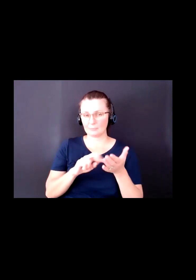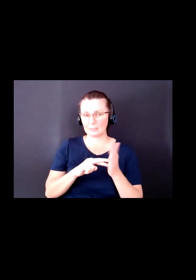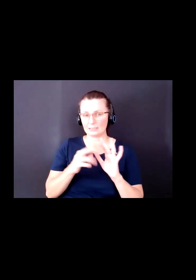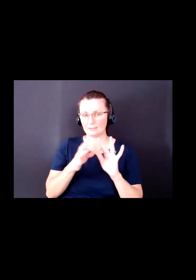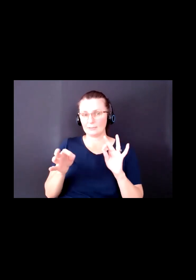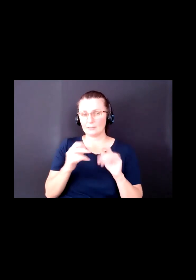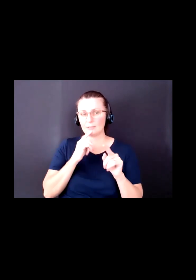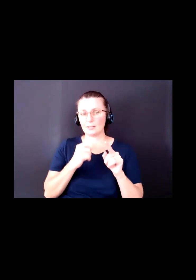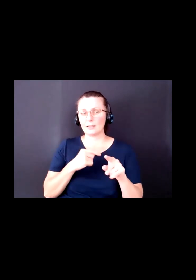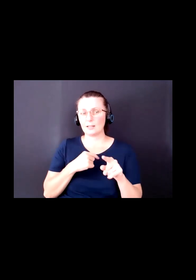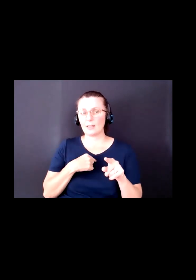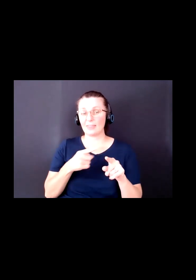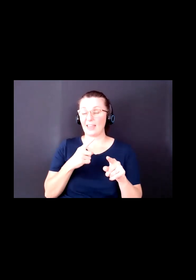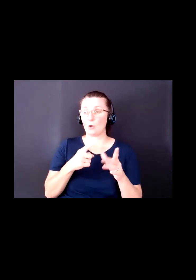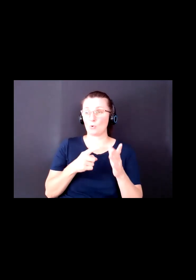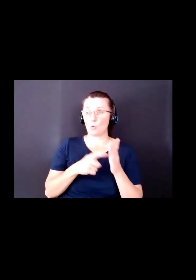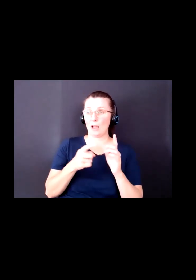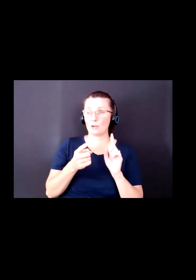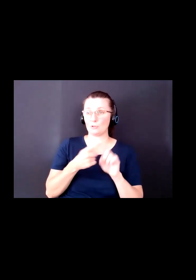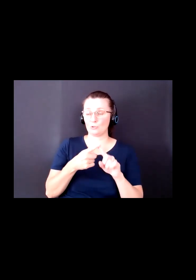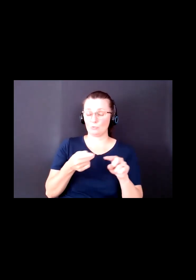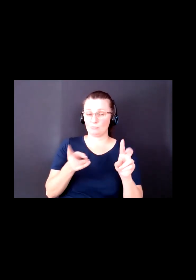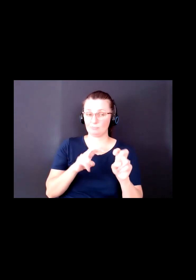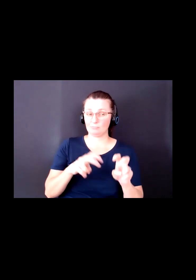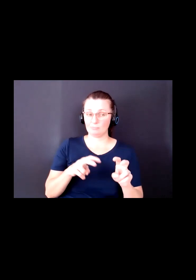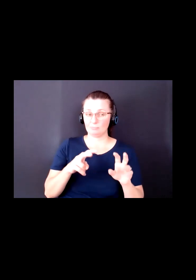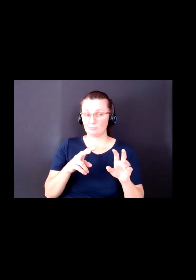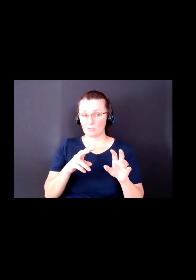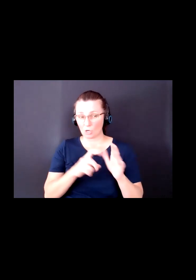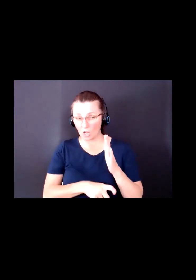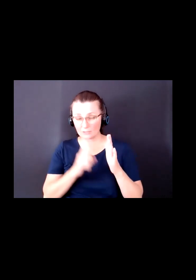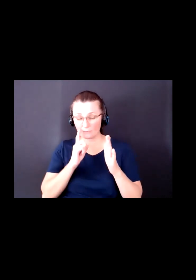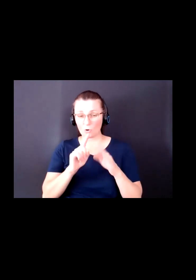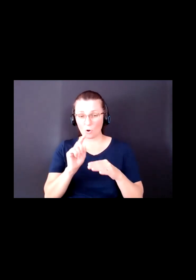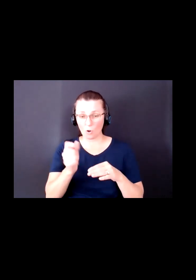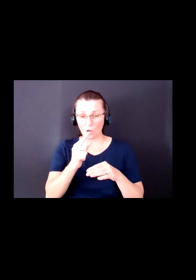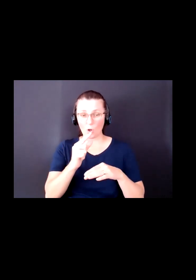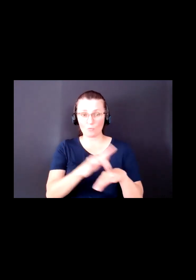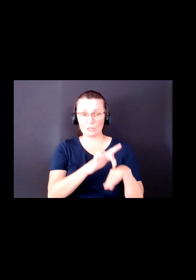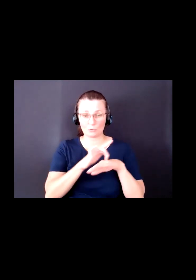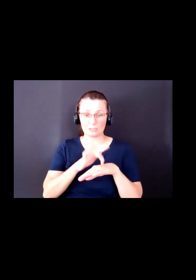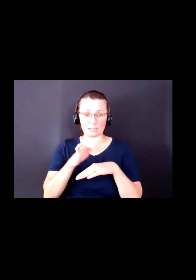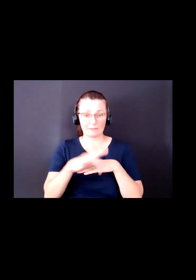aid or service in relation to all resources available. And the effect